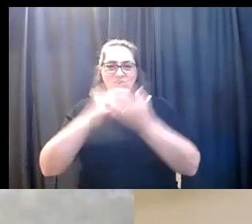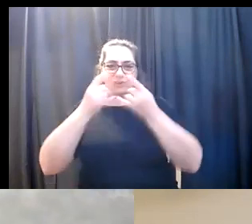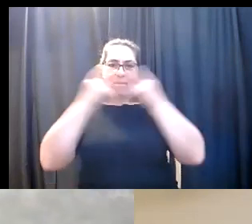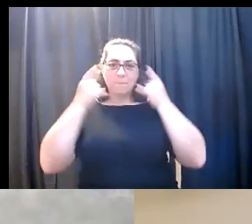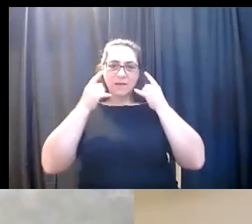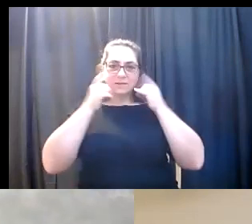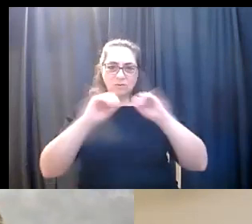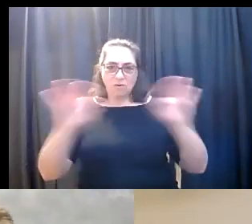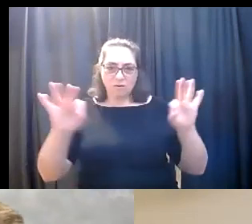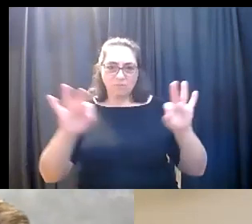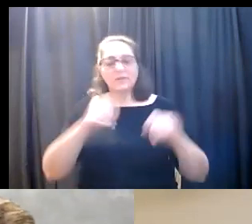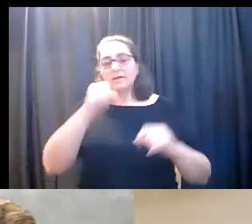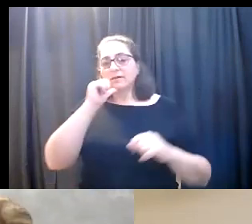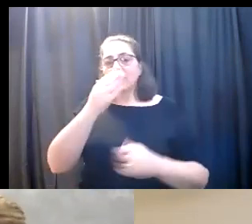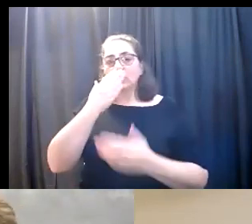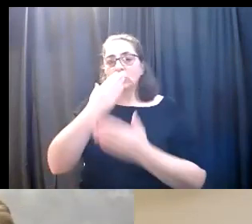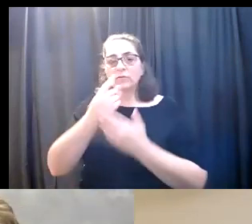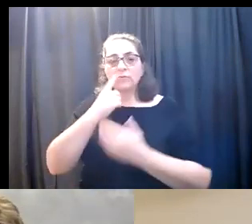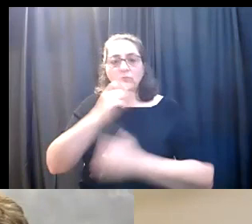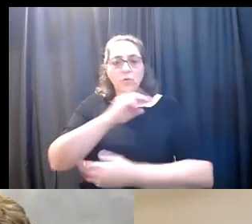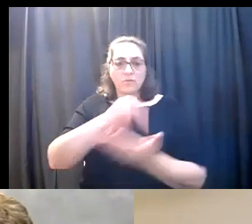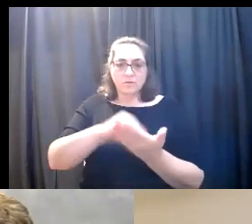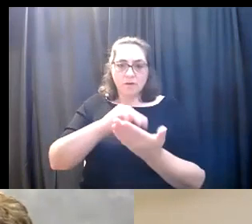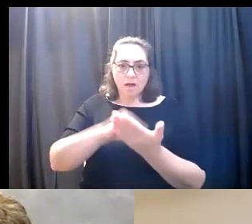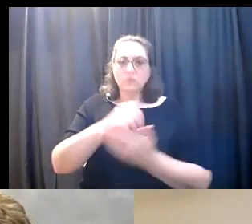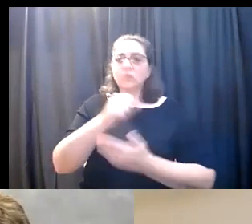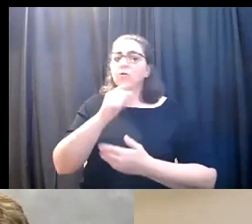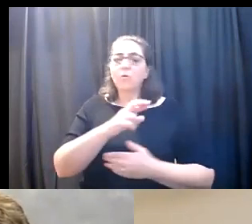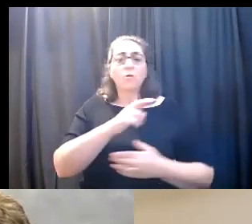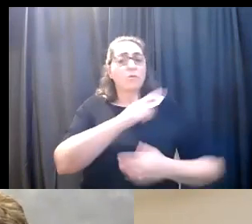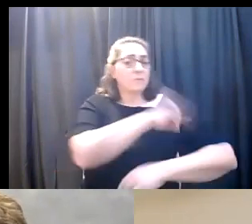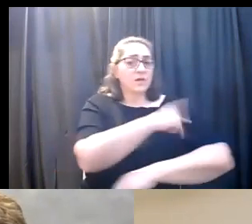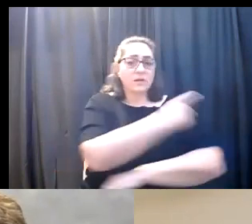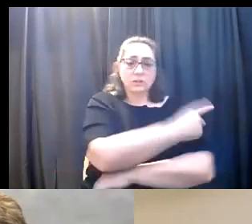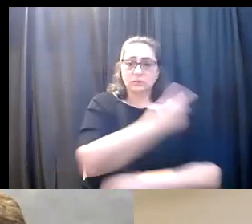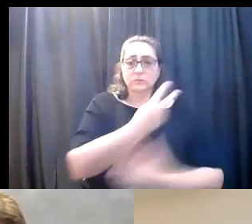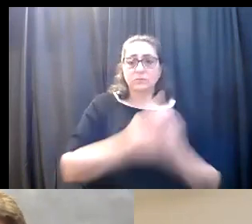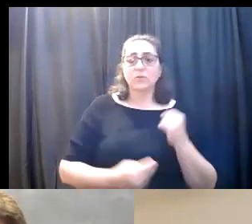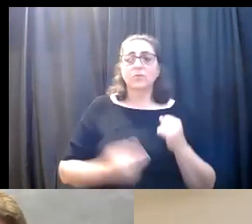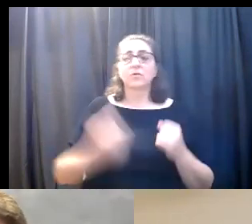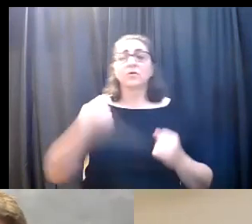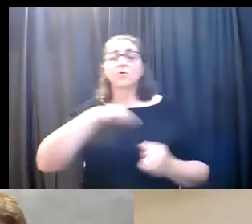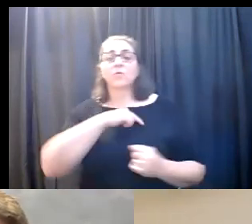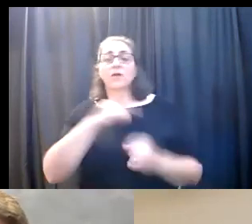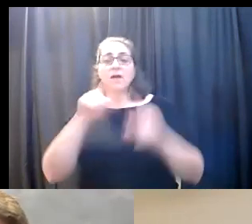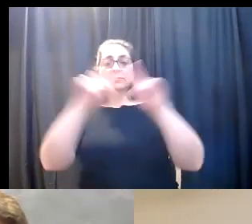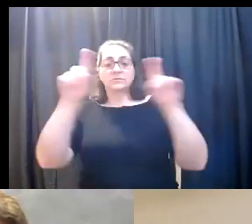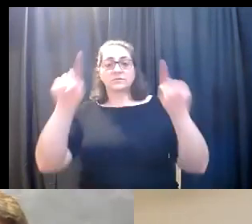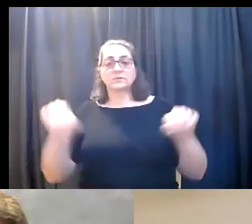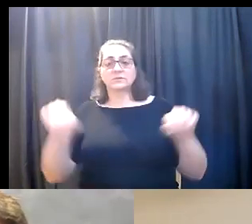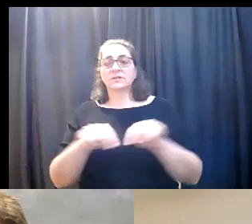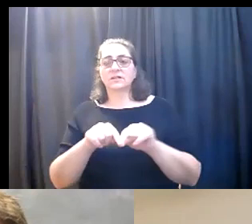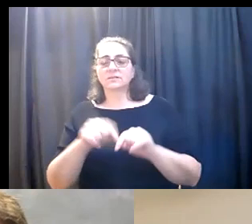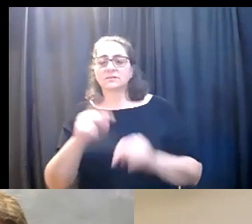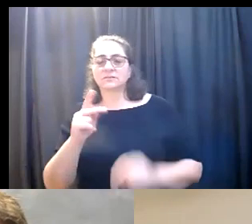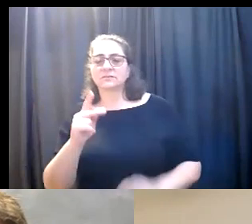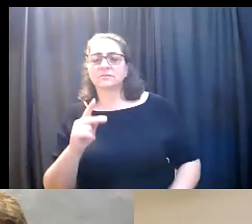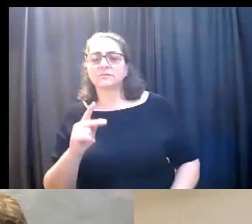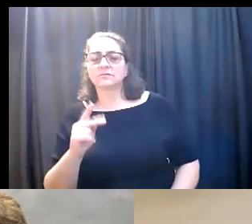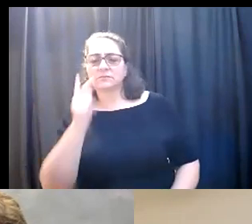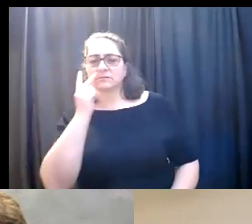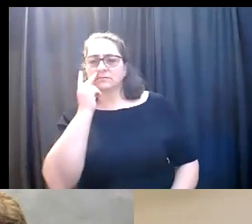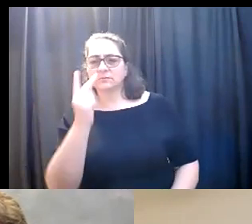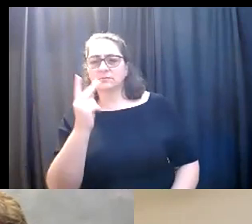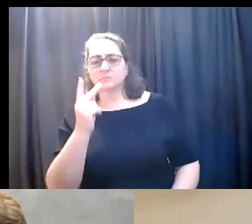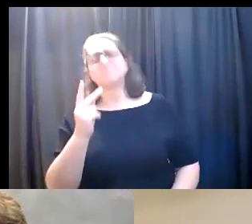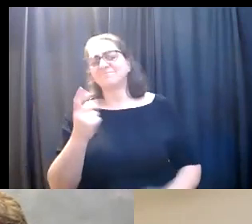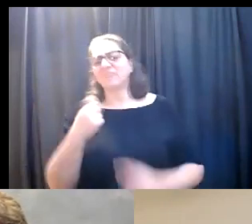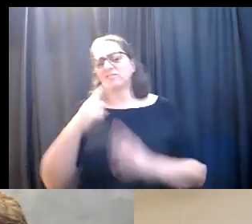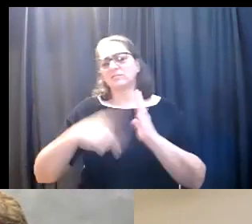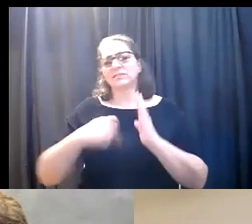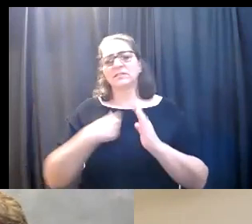when I see patience, I give it to my students, to essentially promote awareness. People really